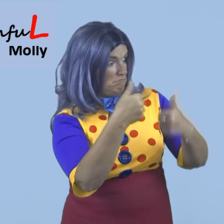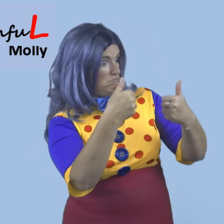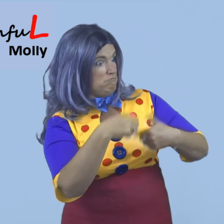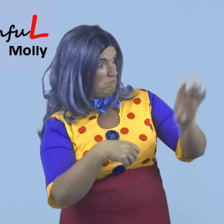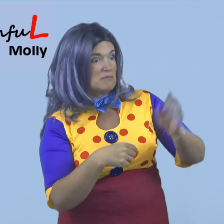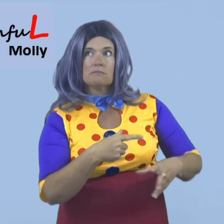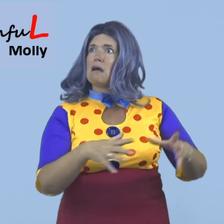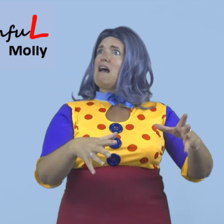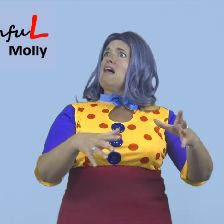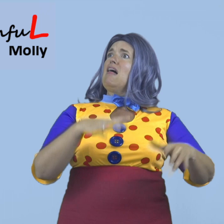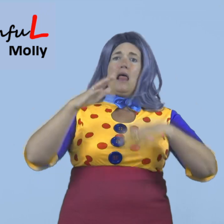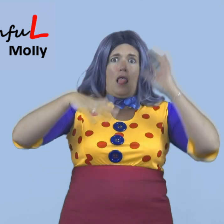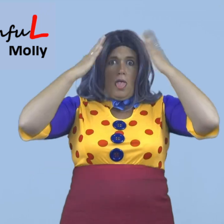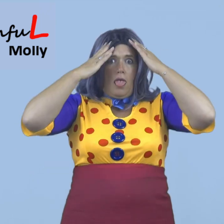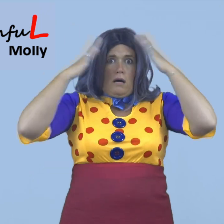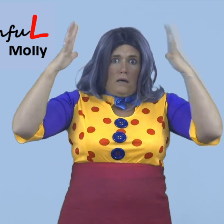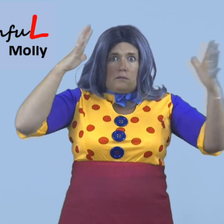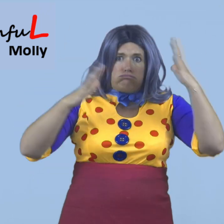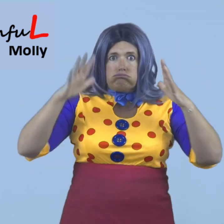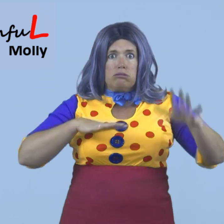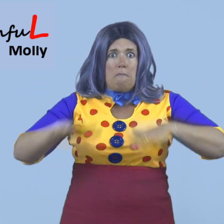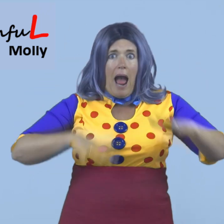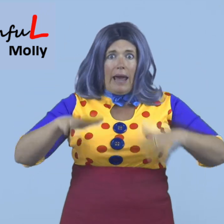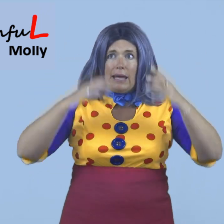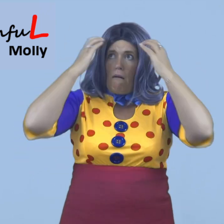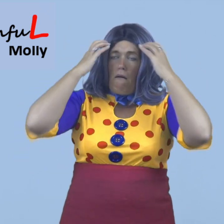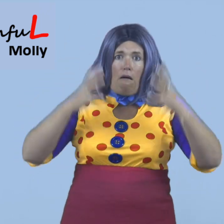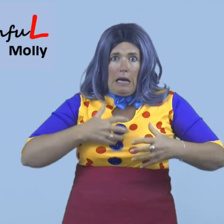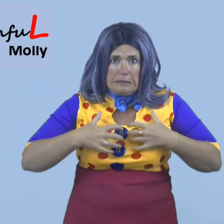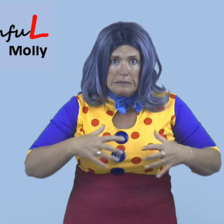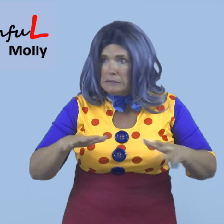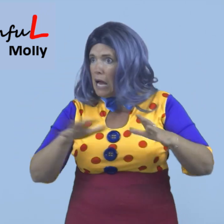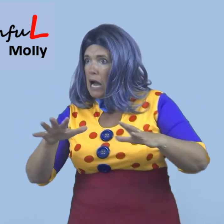This was fast and furious thought Meg,